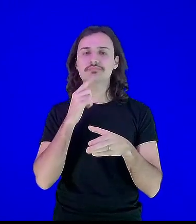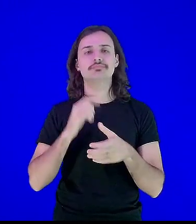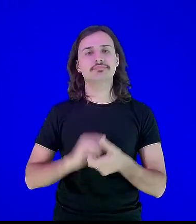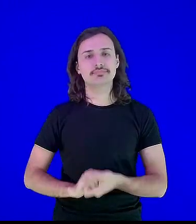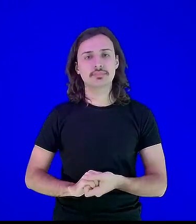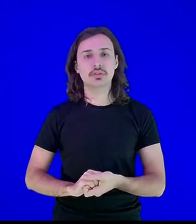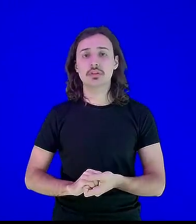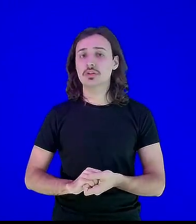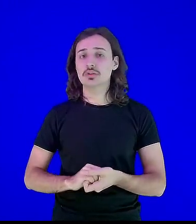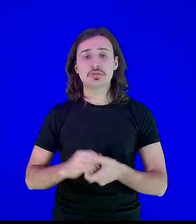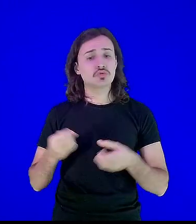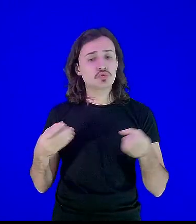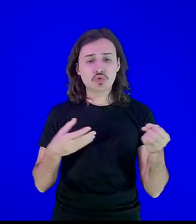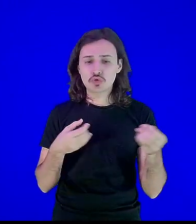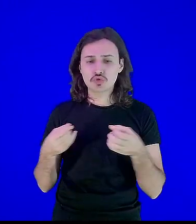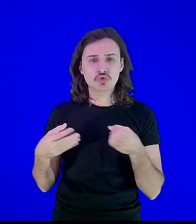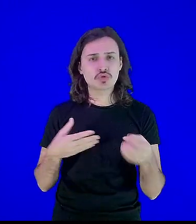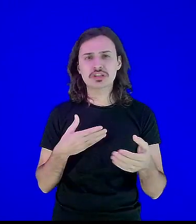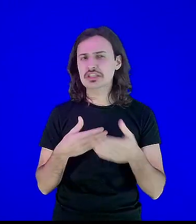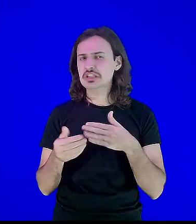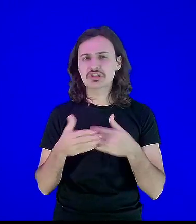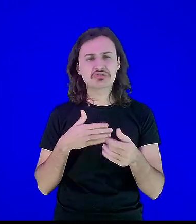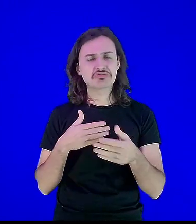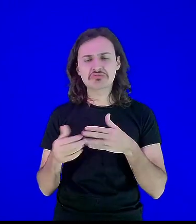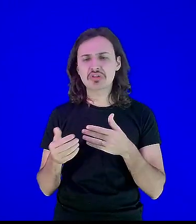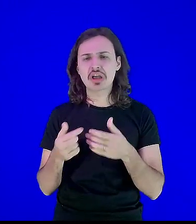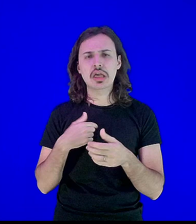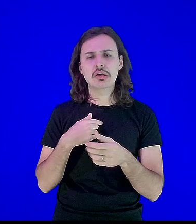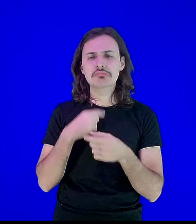asking for feedbacks they promptly give me some